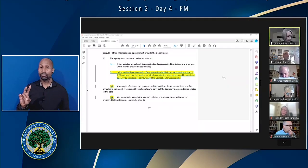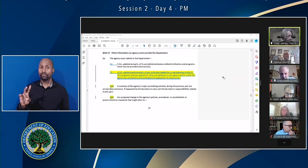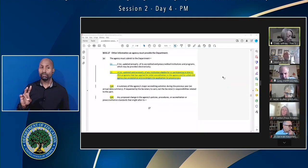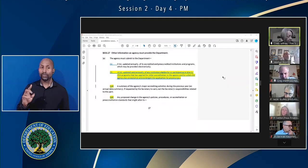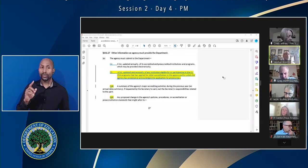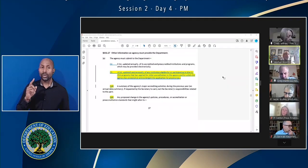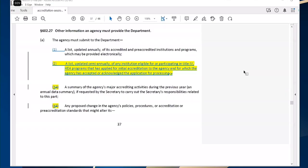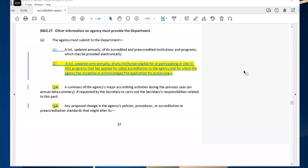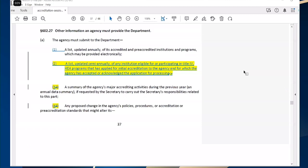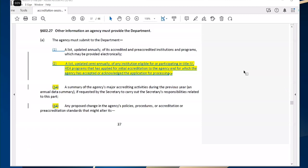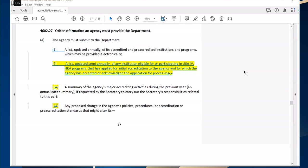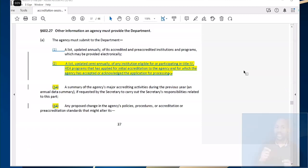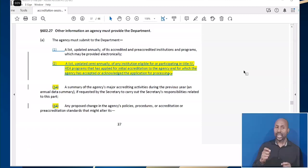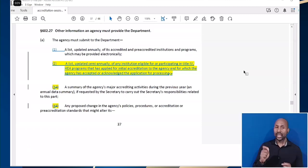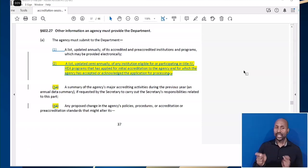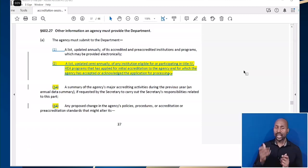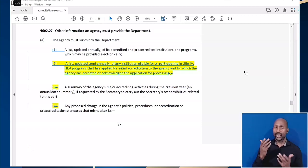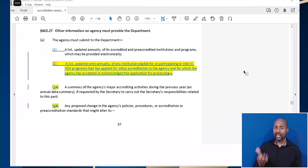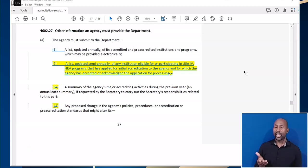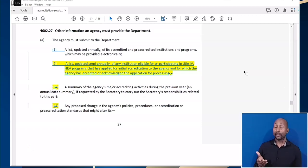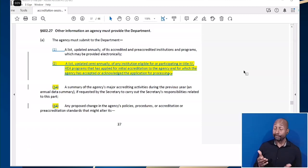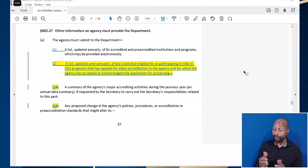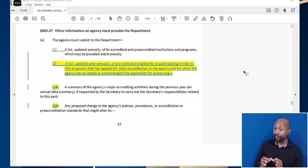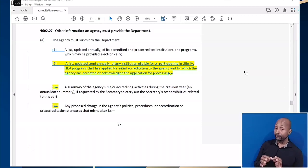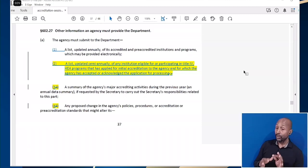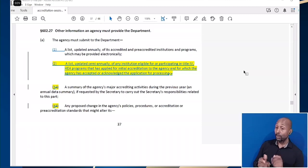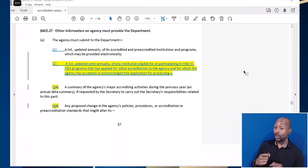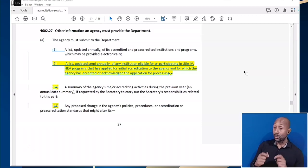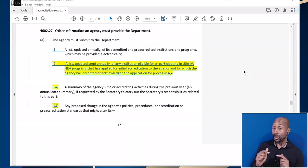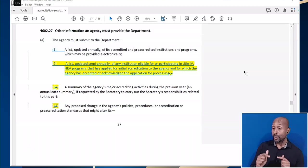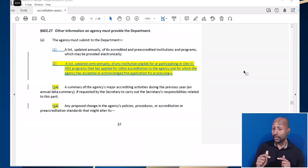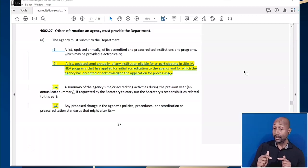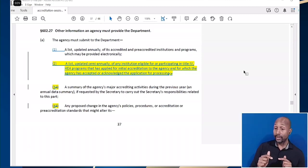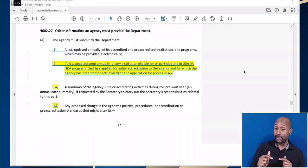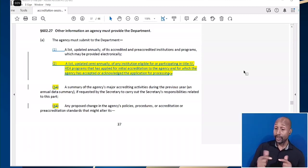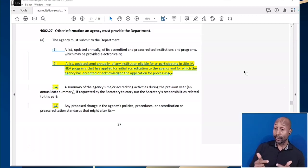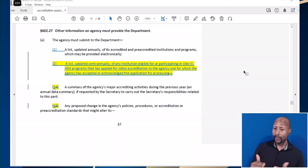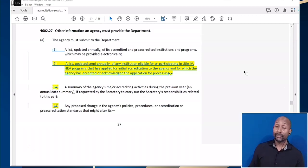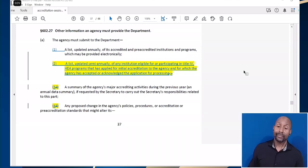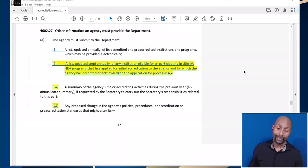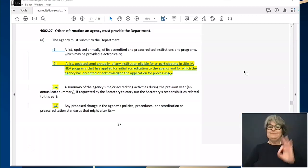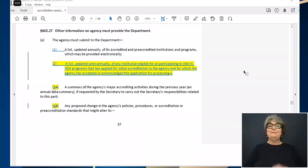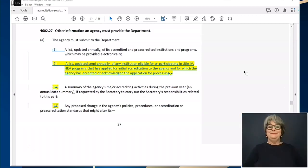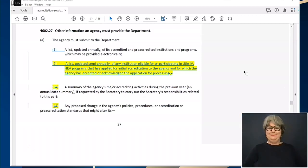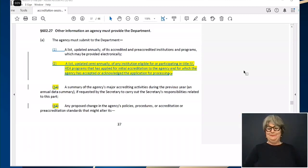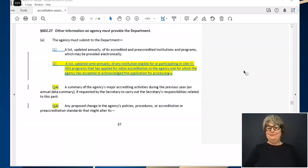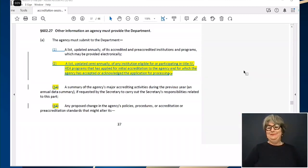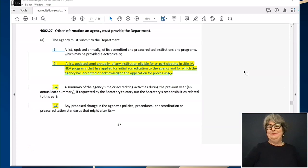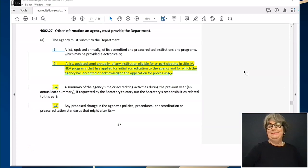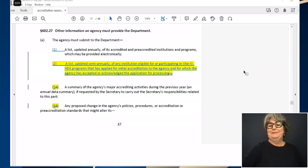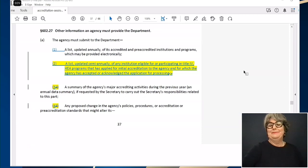Yeah, there is one change in 27. Okay. Briefly highlight that for us, Herman?